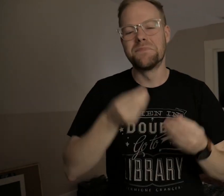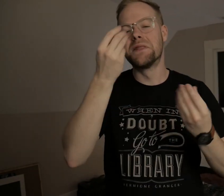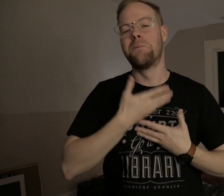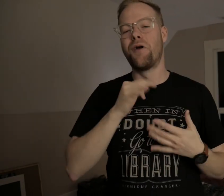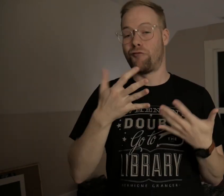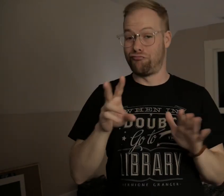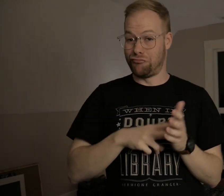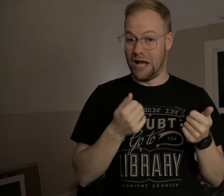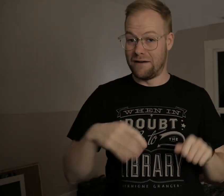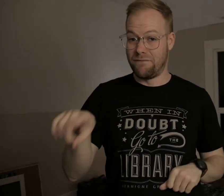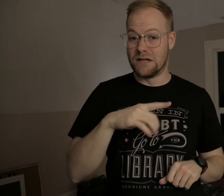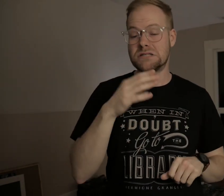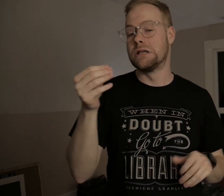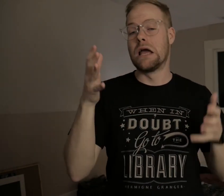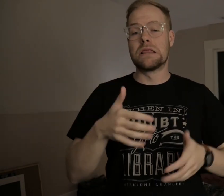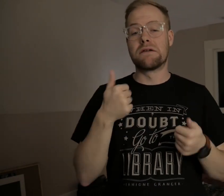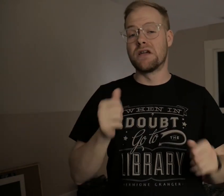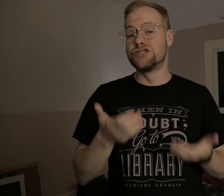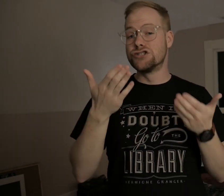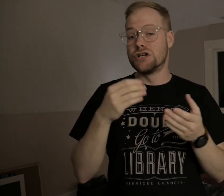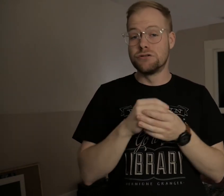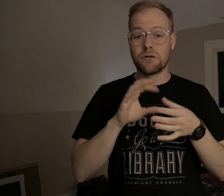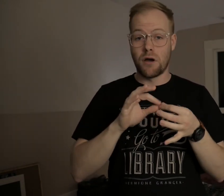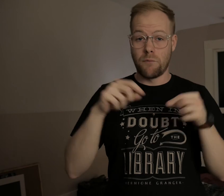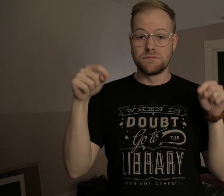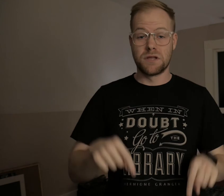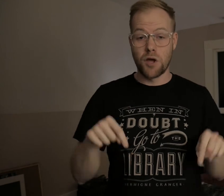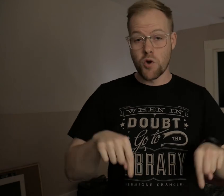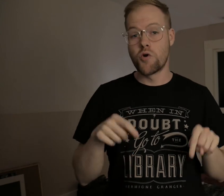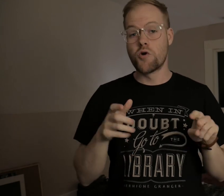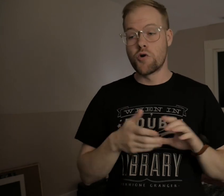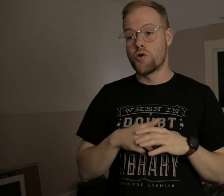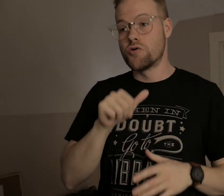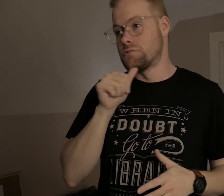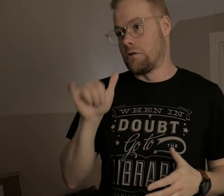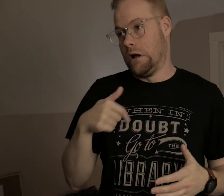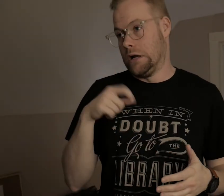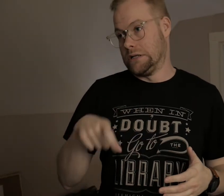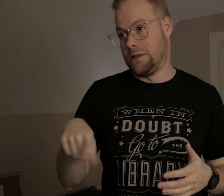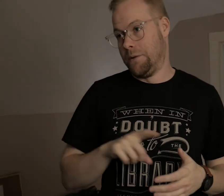Let me know if you’ve read any of these, and leave any suggestions in the comments below. Not that I need them.